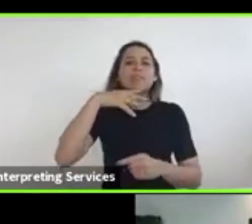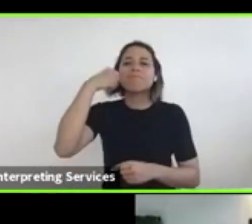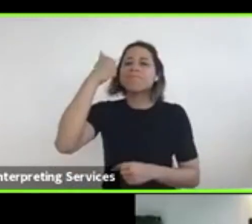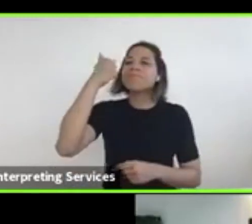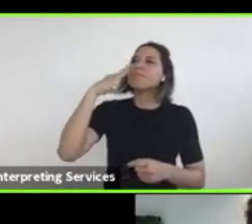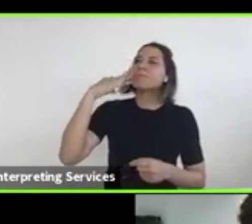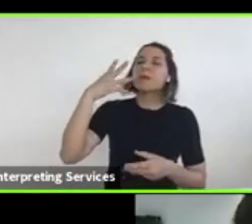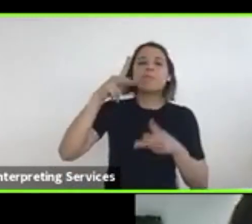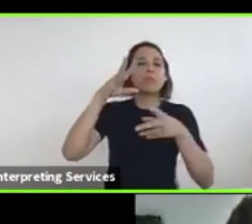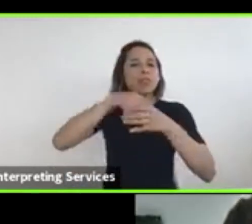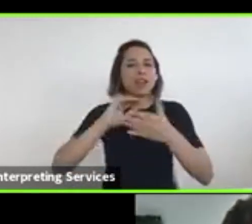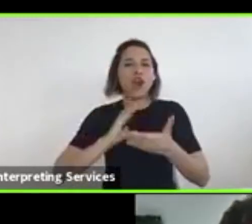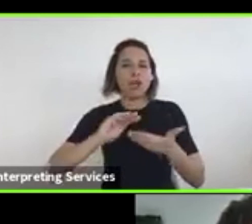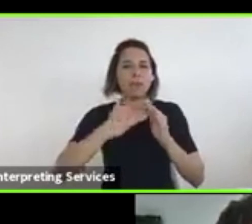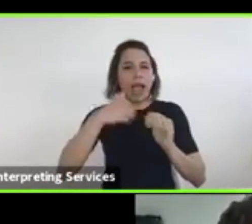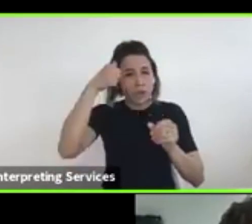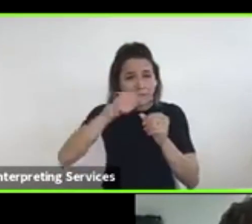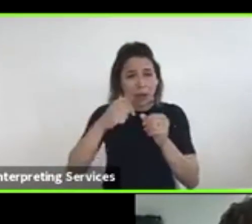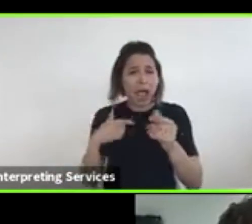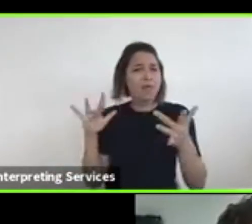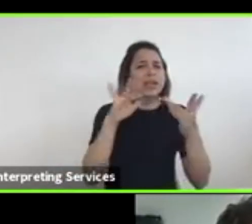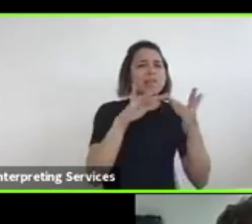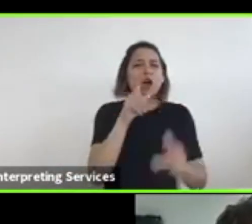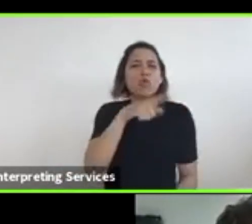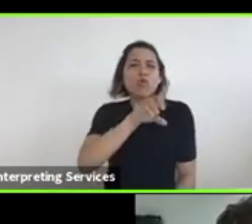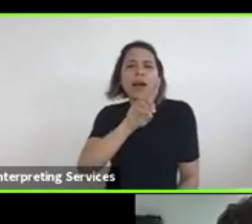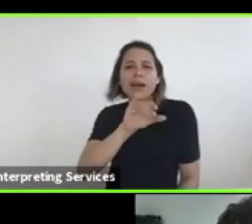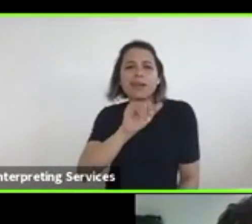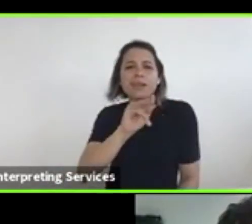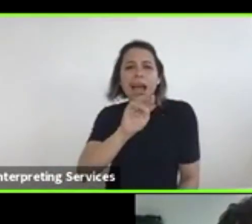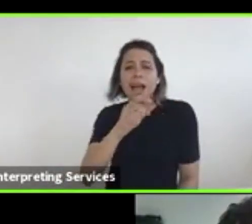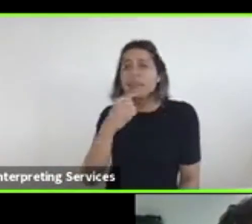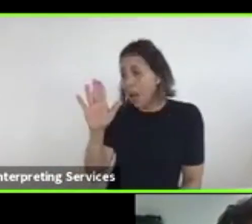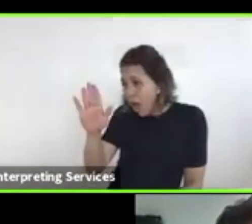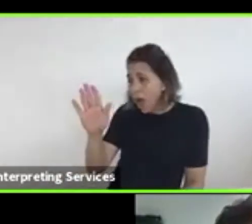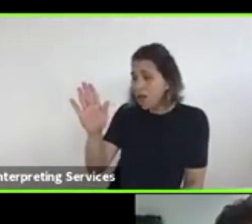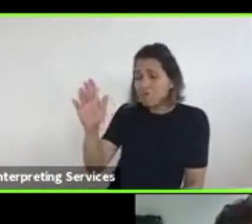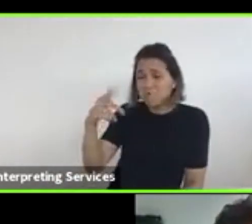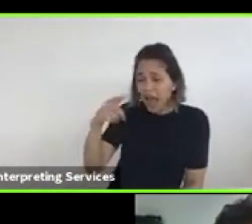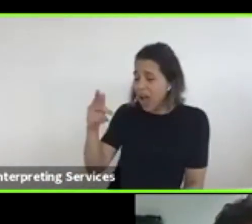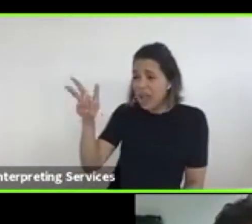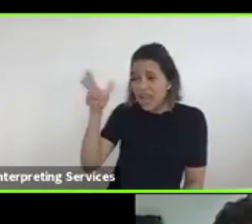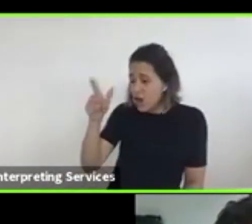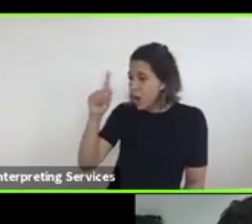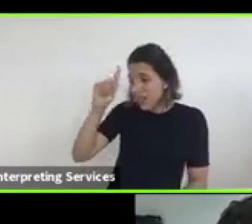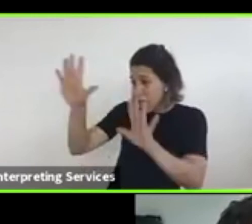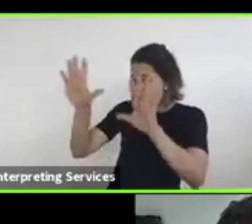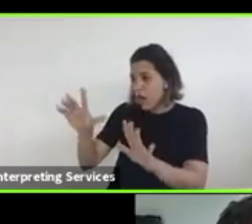AND DIANE SAYING, "LISTEN, I HEAR YOU. I THINK IT'S GREAT THAT YOU WANT TO PARTNER. AND WE DON'T HAVE THE RESOURCES IN